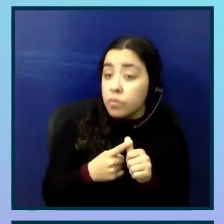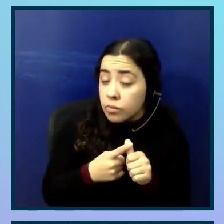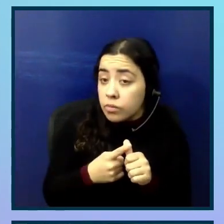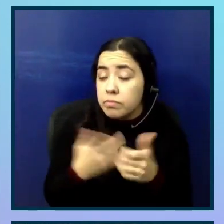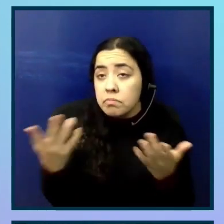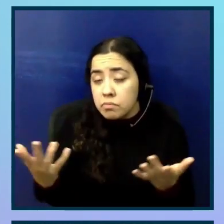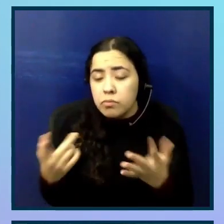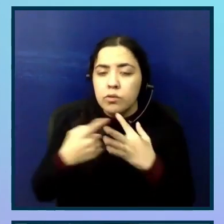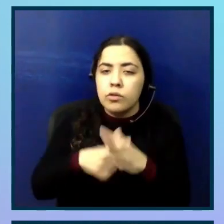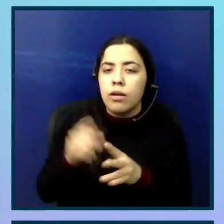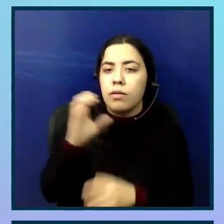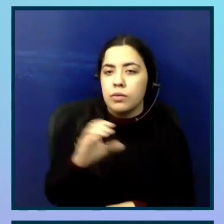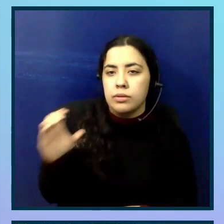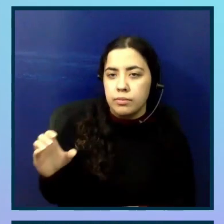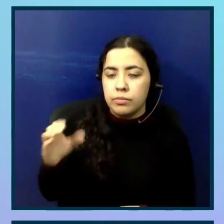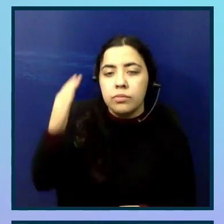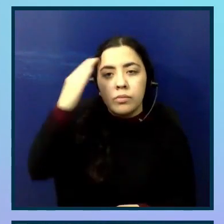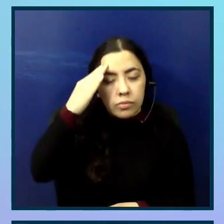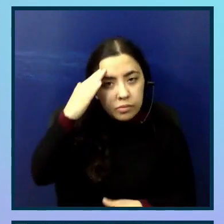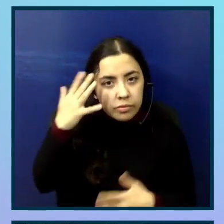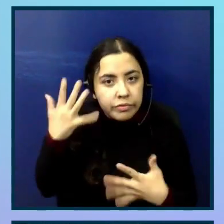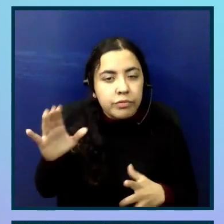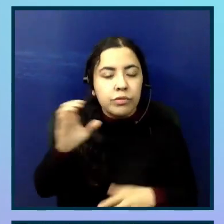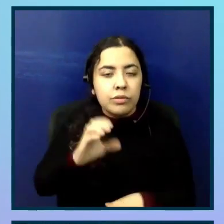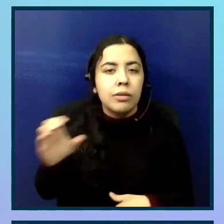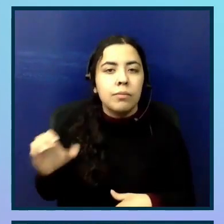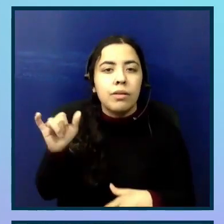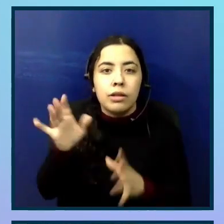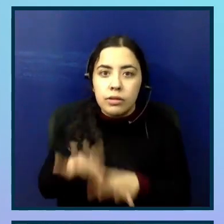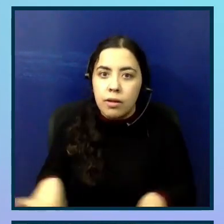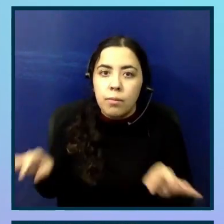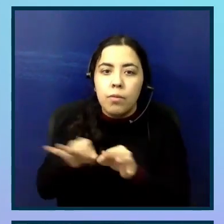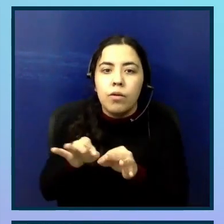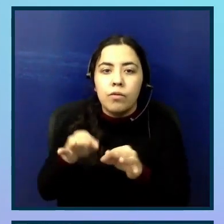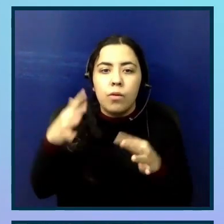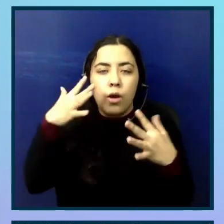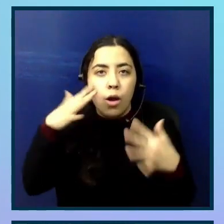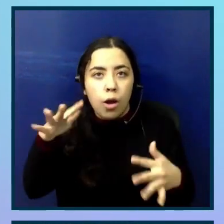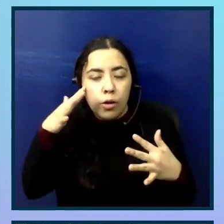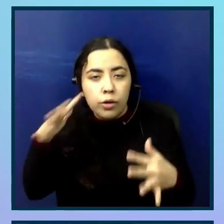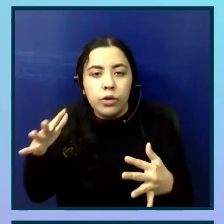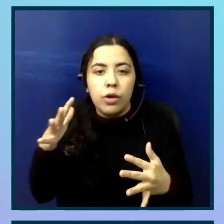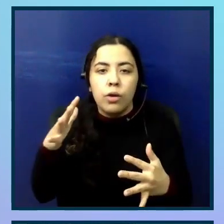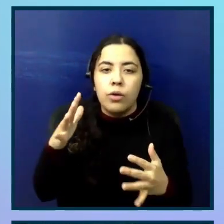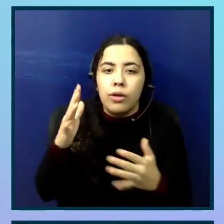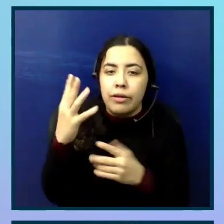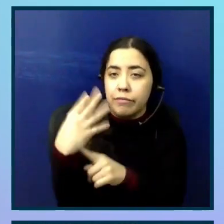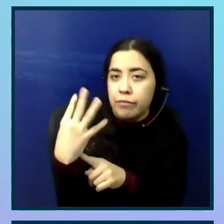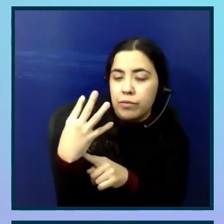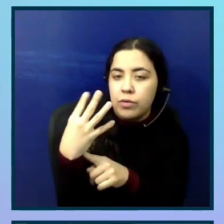We know that captions are an important part of making audio and video experiences accessible. It's not just what everyone needs,